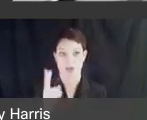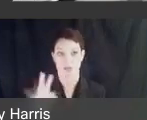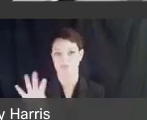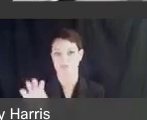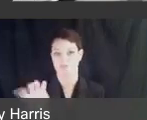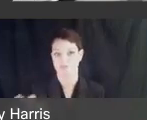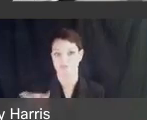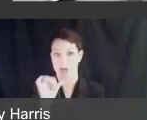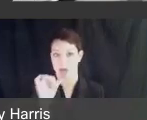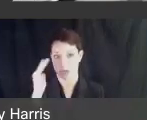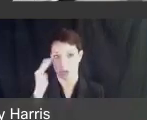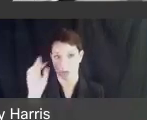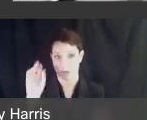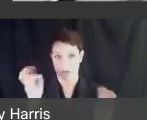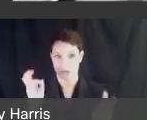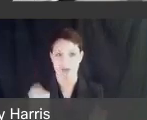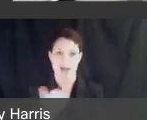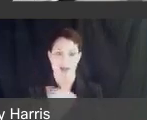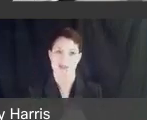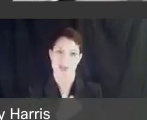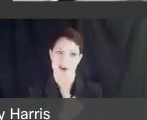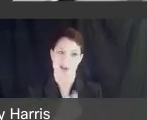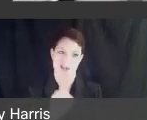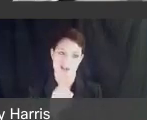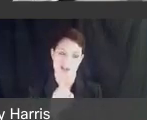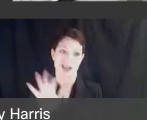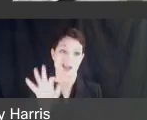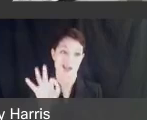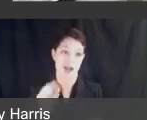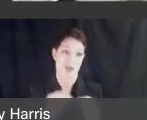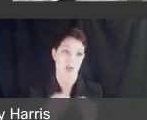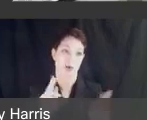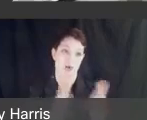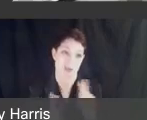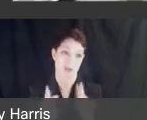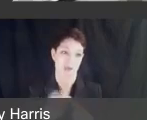I am sorry to confirm that nine additional Montgomery county residents have lost their